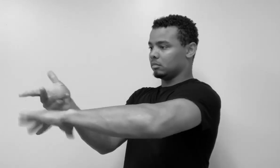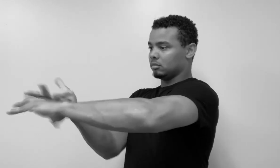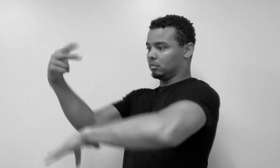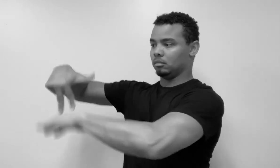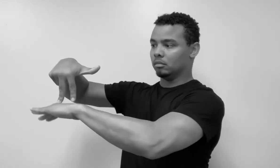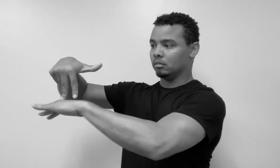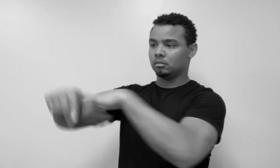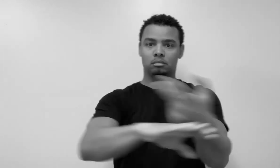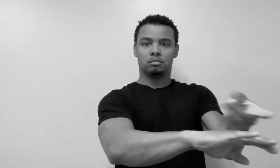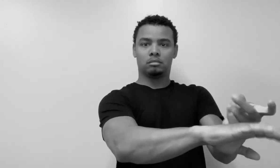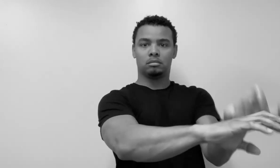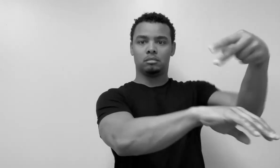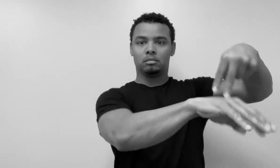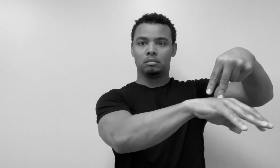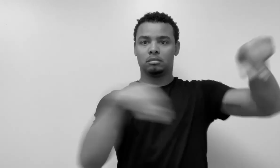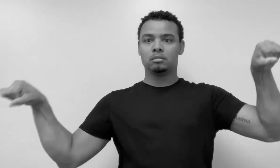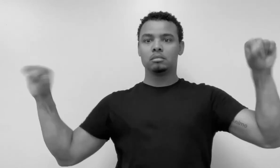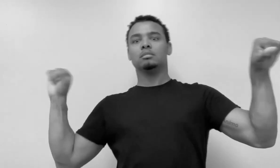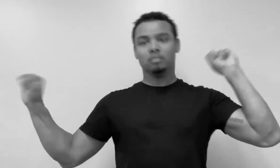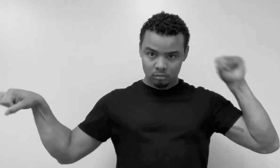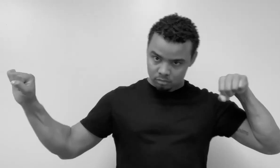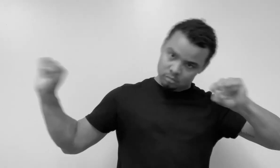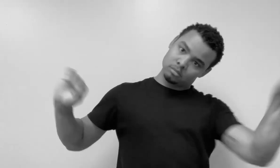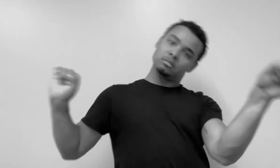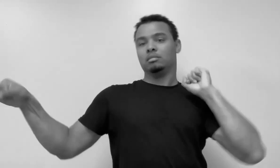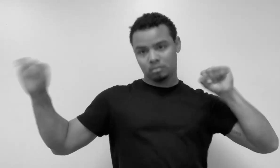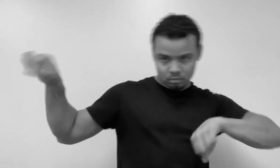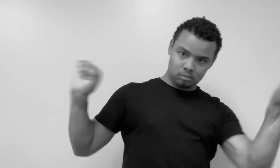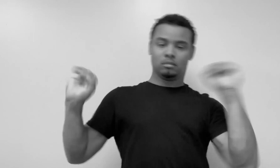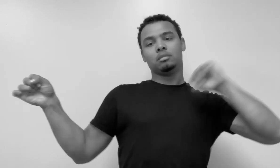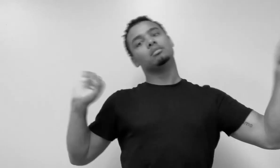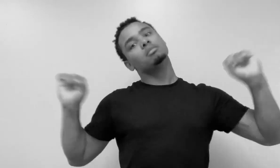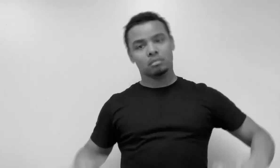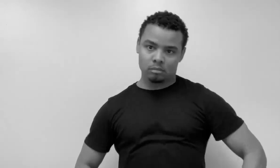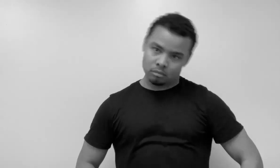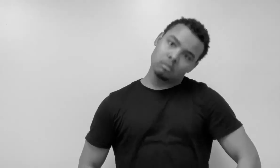ADDITIONAL TARGETS ACTIVATED RANGE OF MOTION DIAGNOSTIC